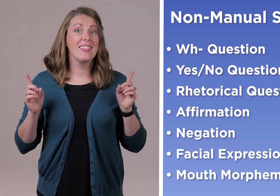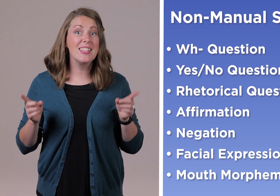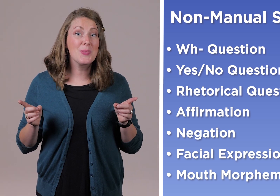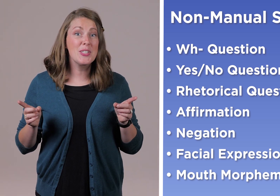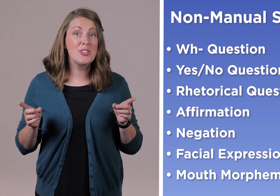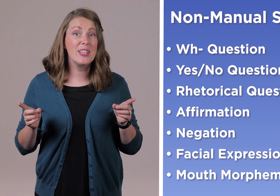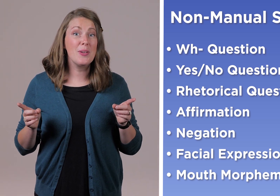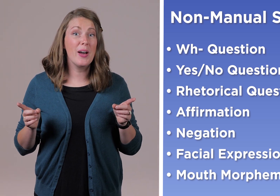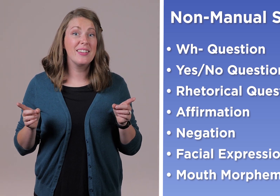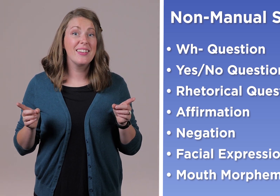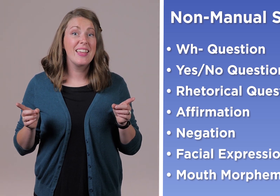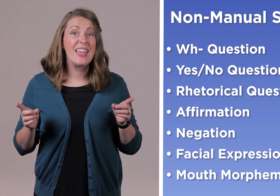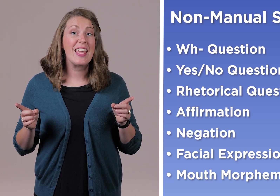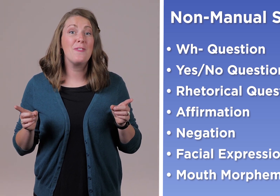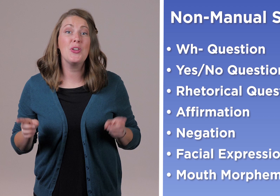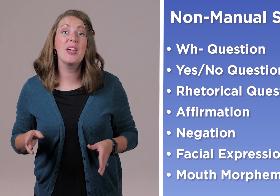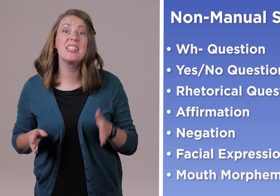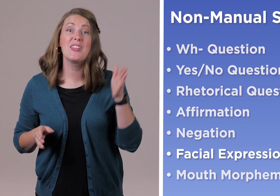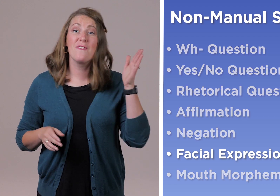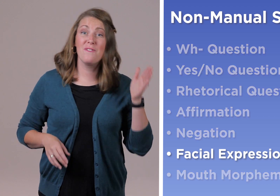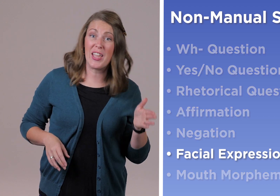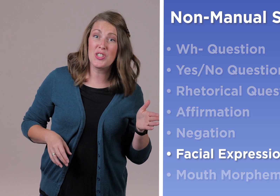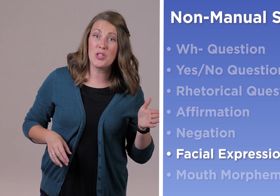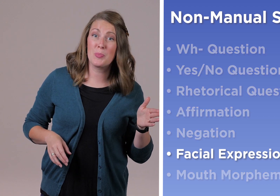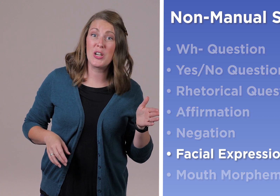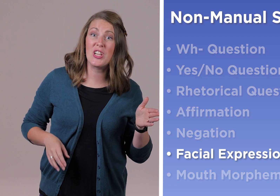This was a tricky one. If you guessed facial expression,